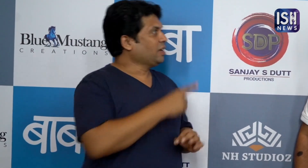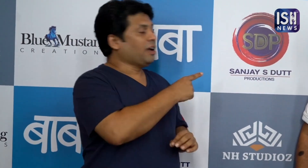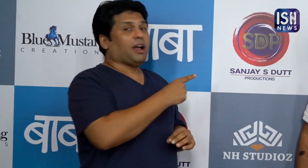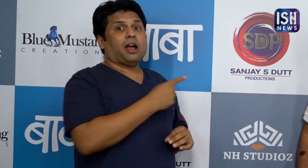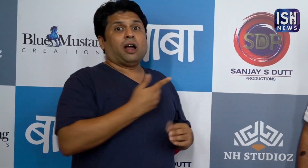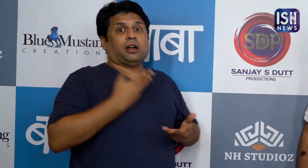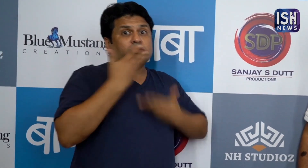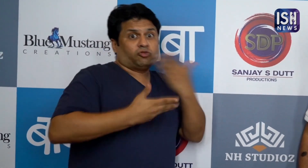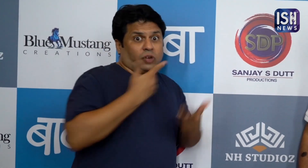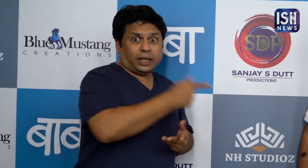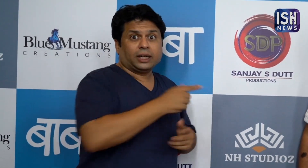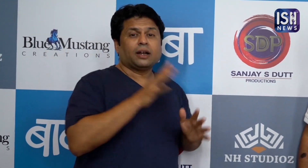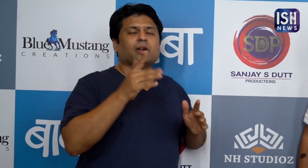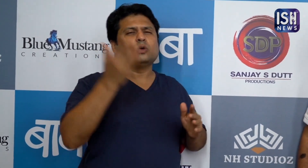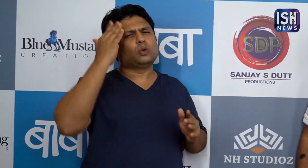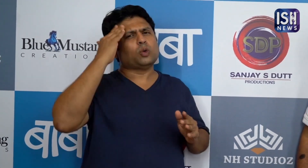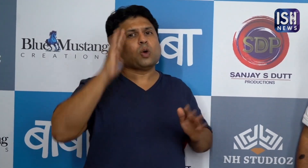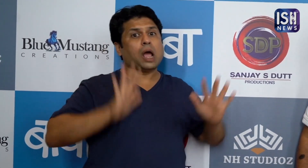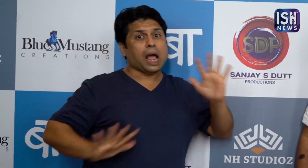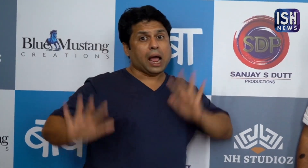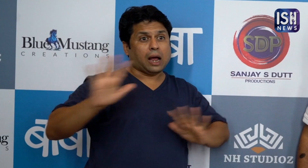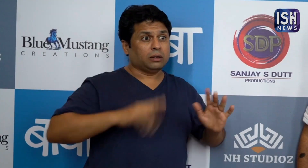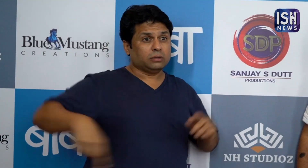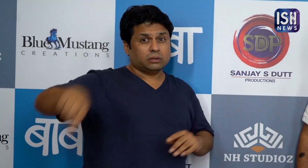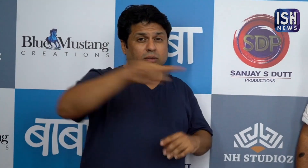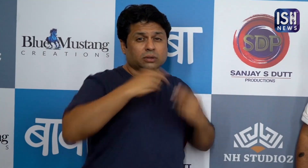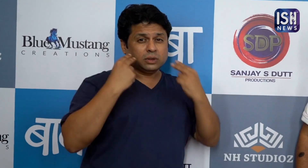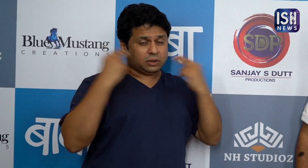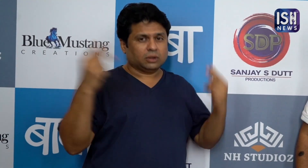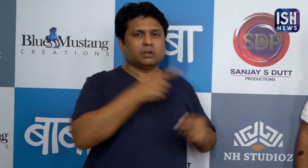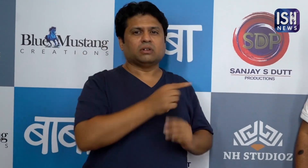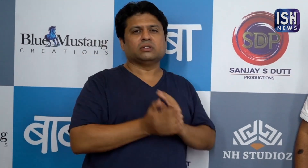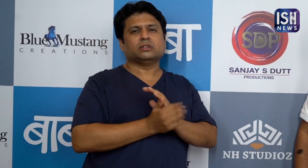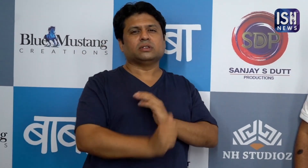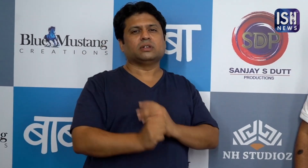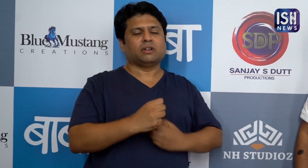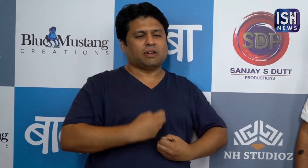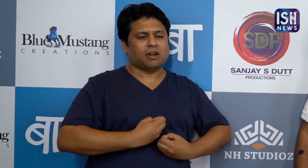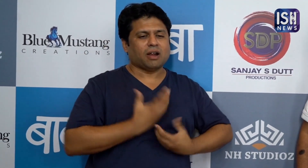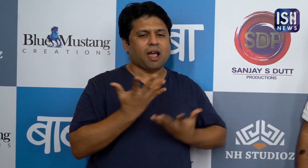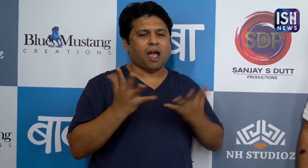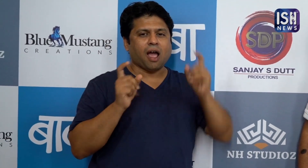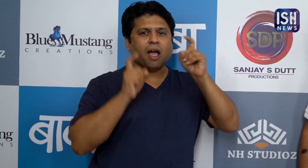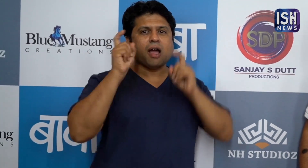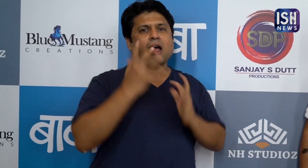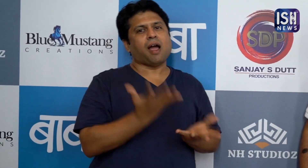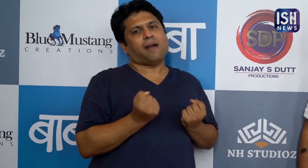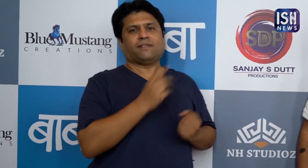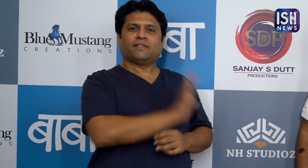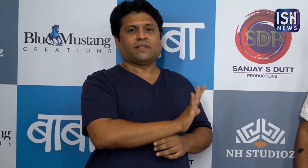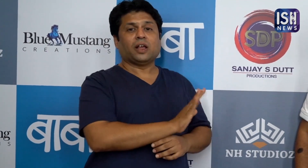While training.. You know that famous actors have the skill to express their emotions.